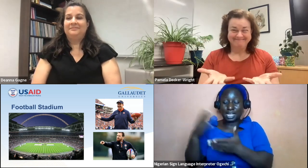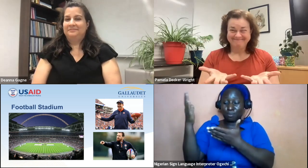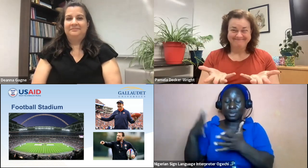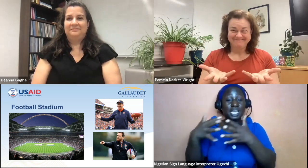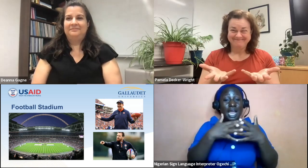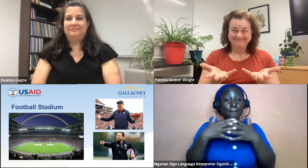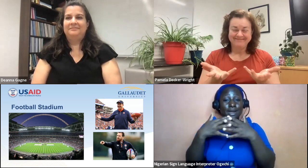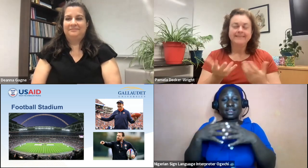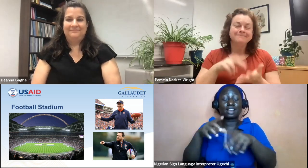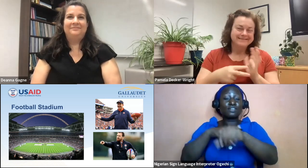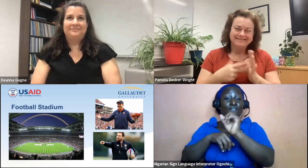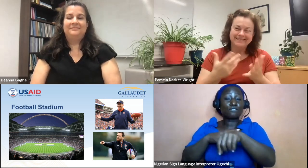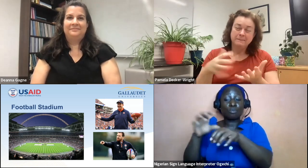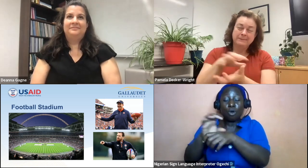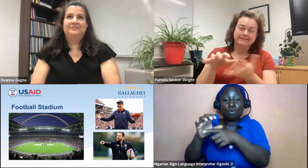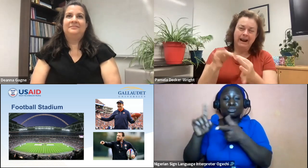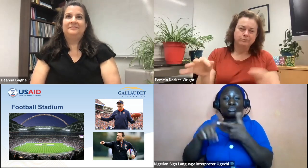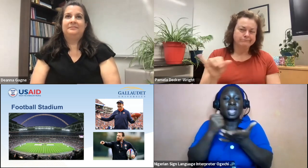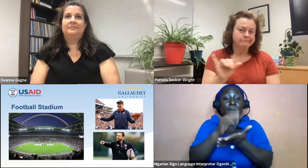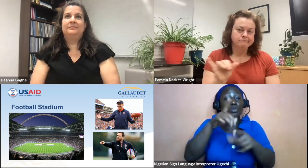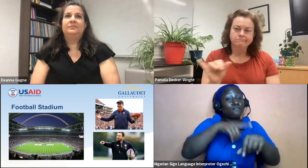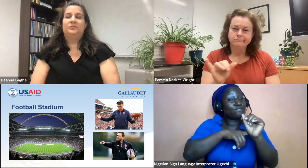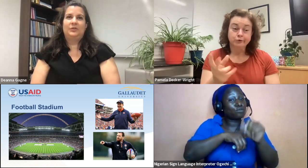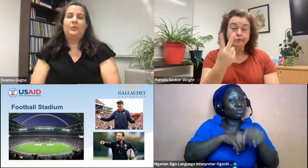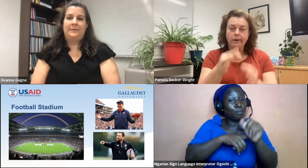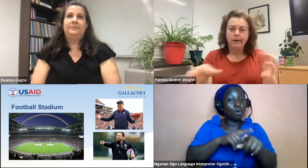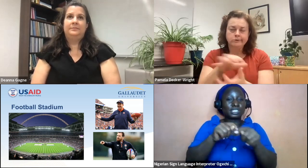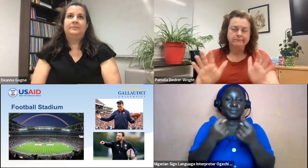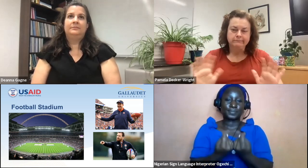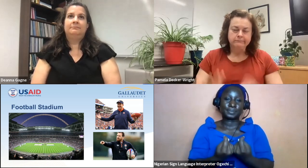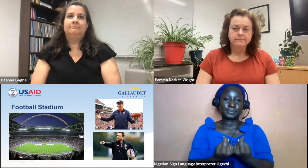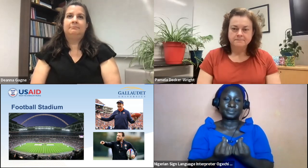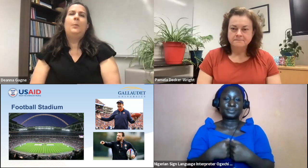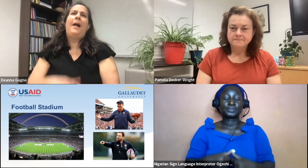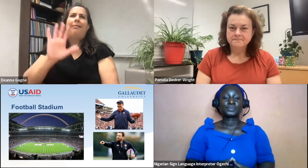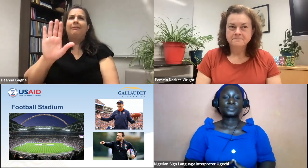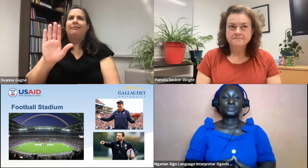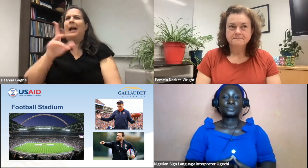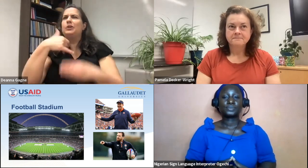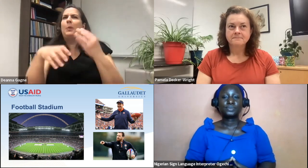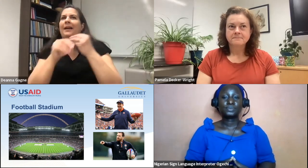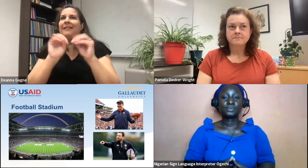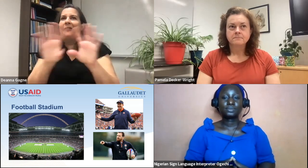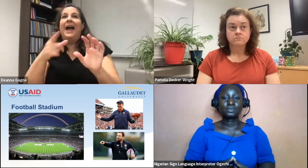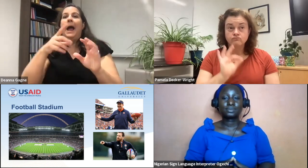You don't want something like that to happen. Right. So think about that. We also don't want that to happen in language